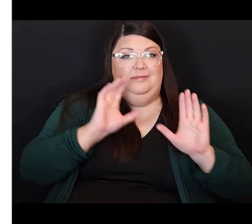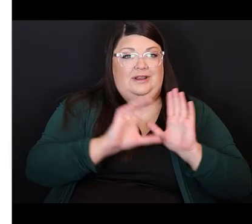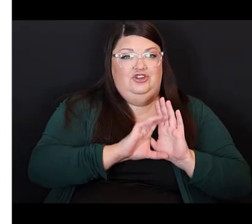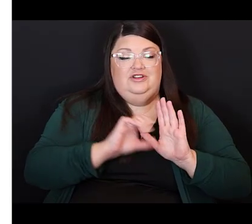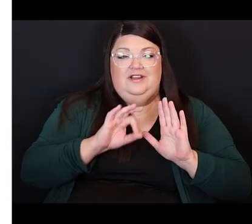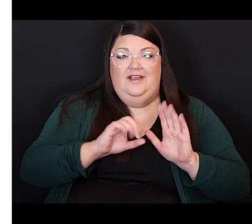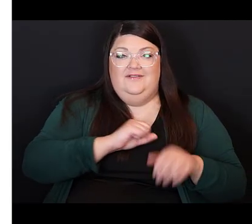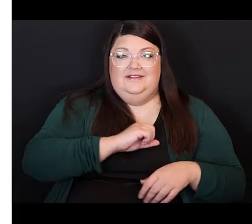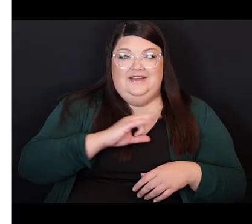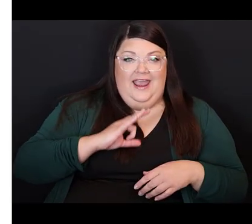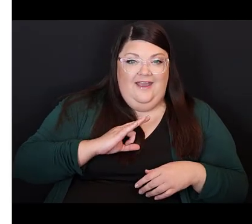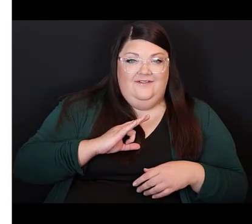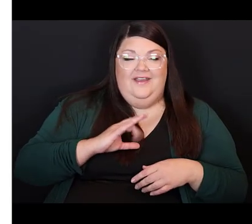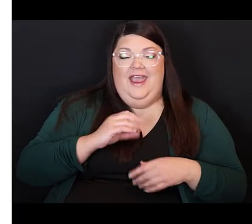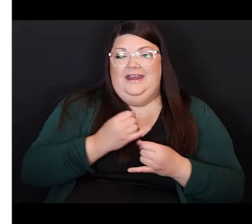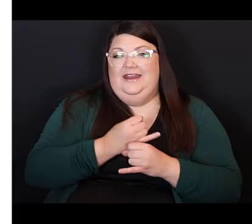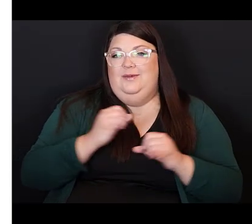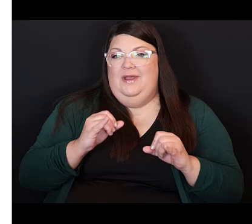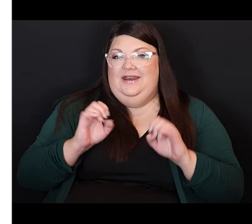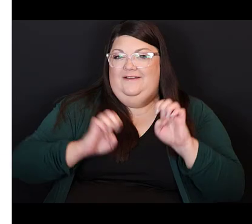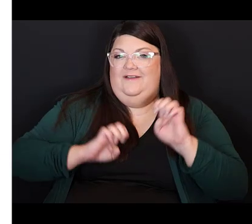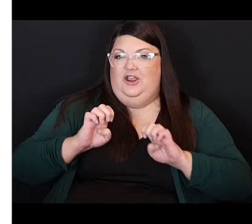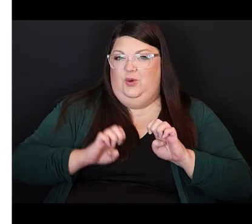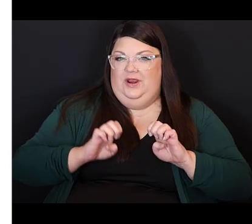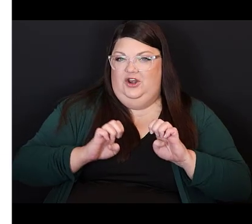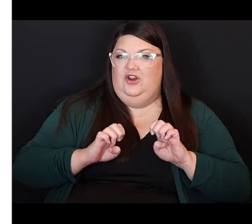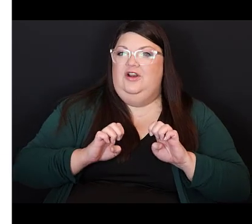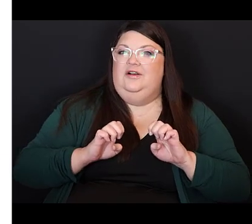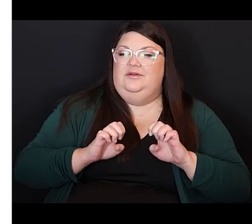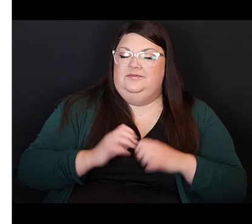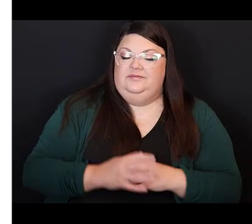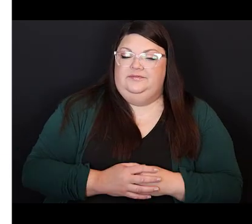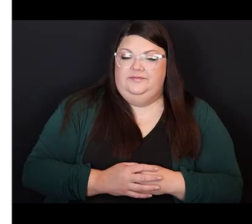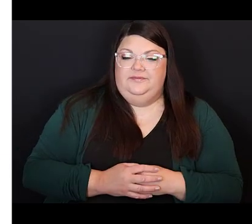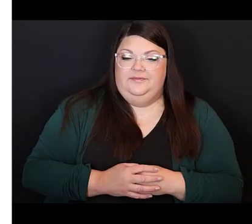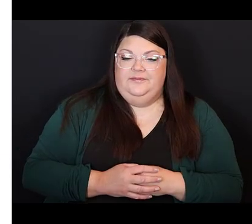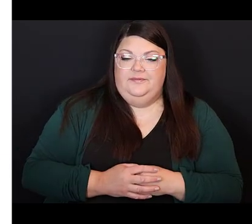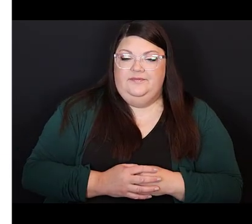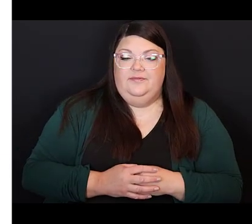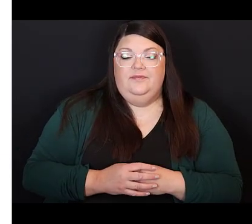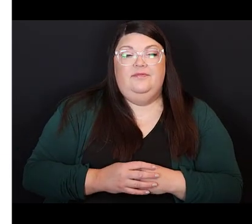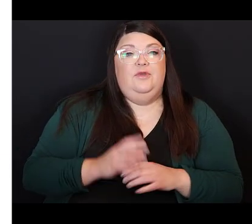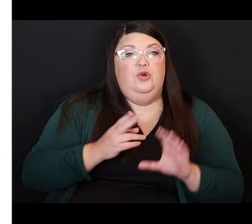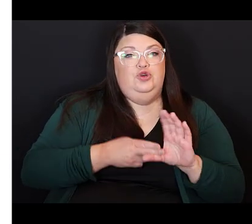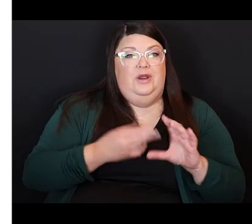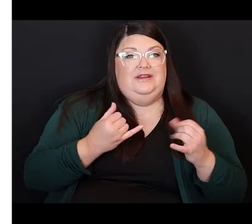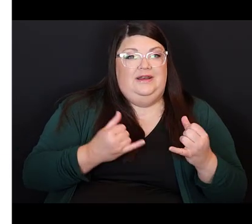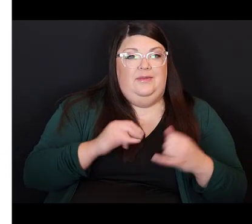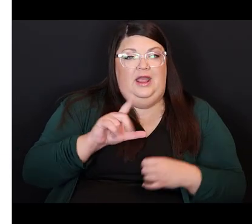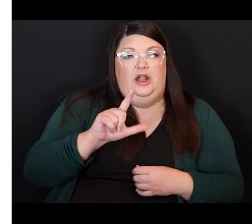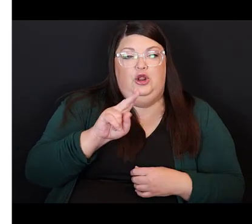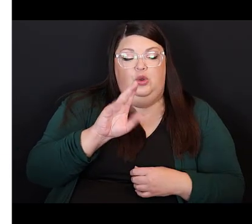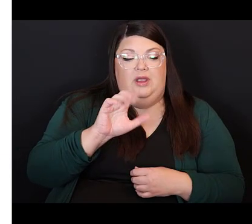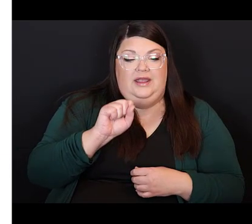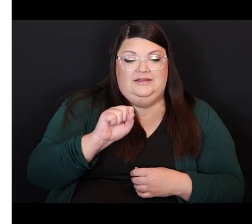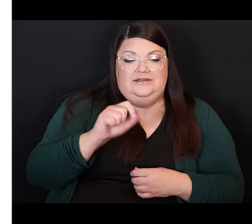our grantee staff and the independent evaluator. We are joined today by Lucas Halverson and Kathy